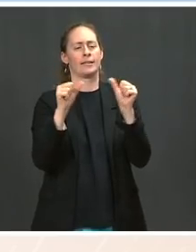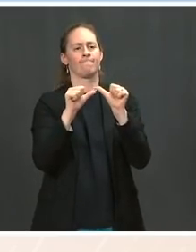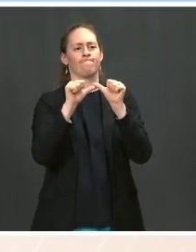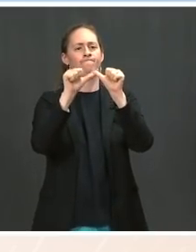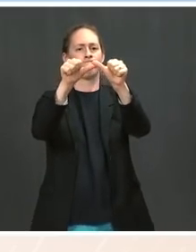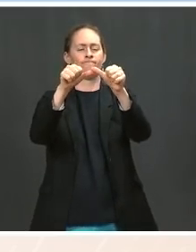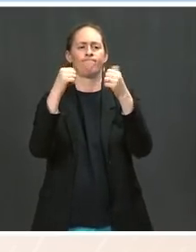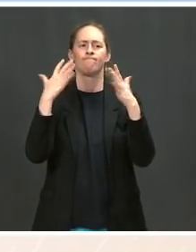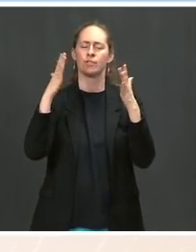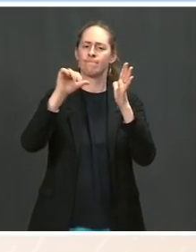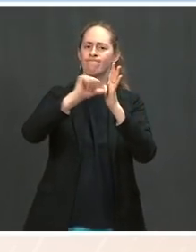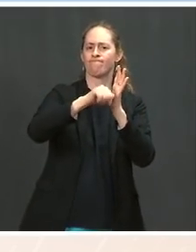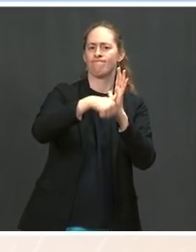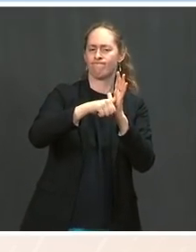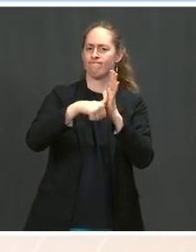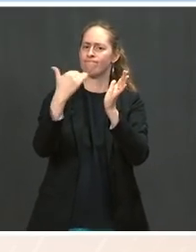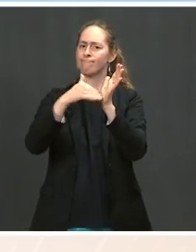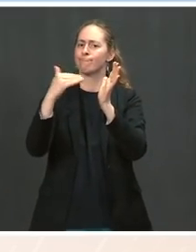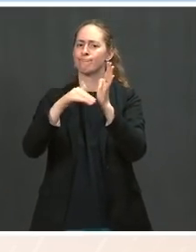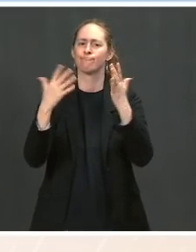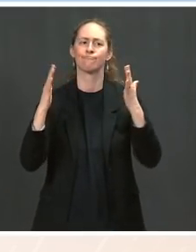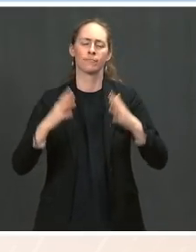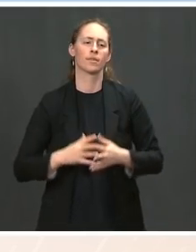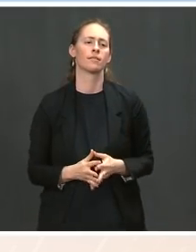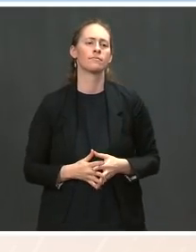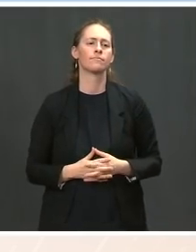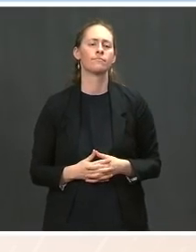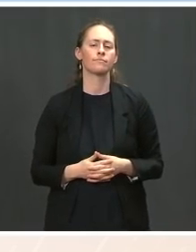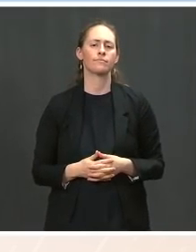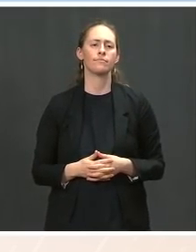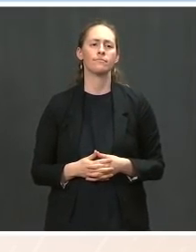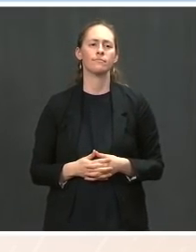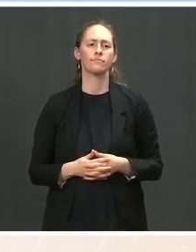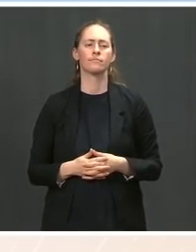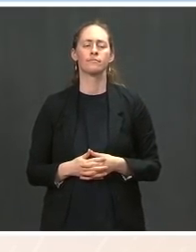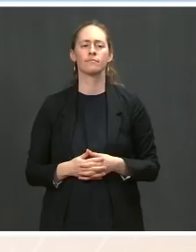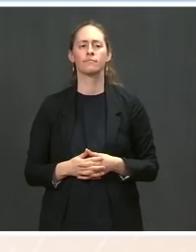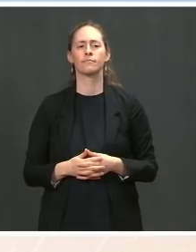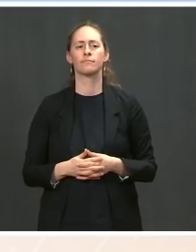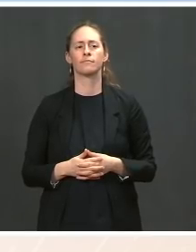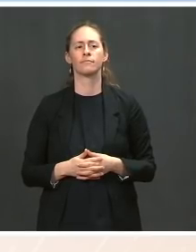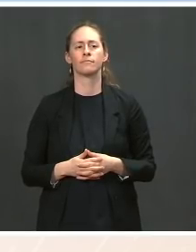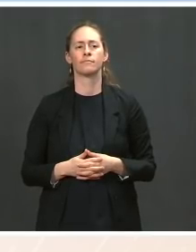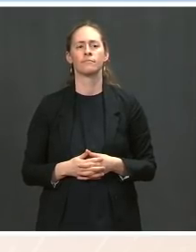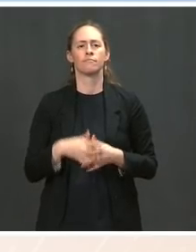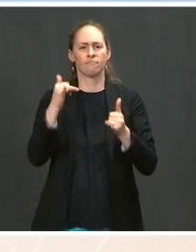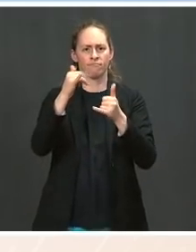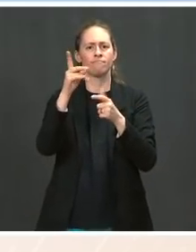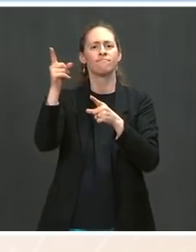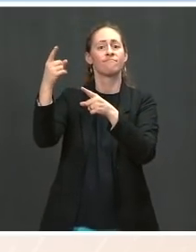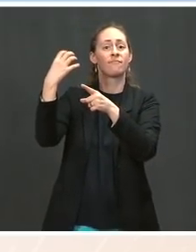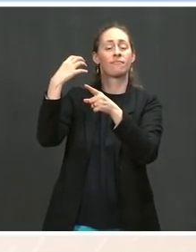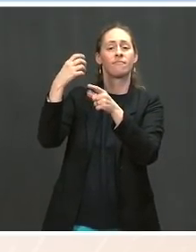Go ahead. The Press: Thank you. A few questions. The officer who fatally shot Daunte Wright resigned.